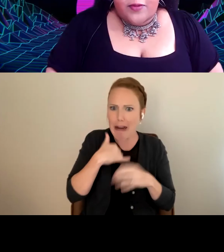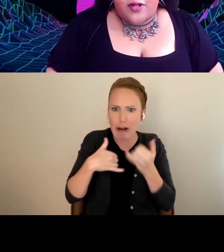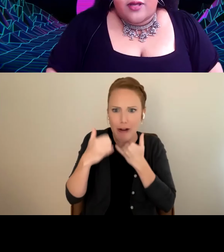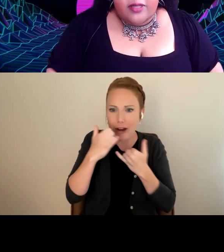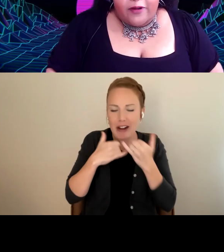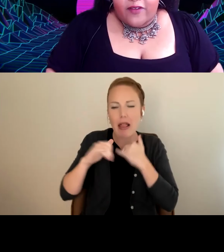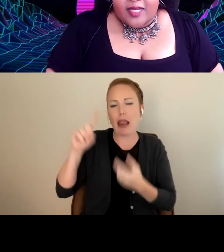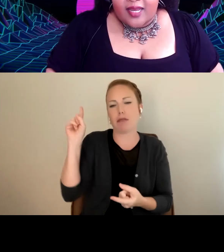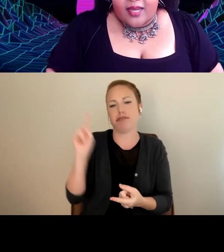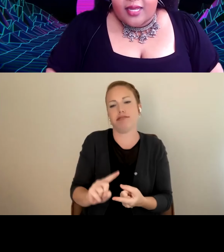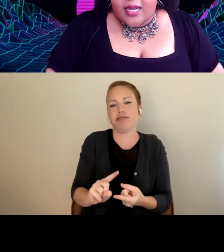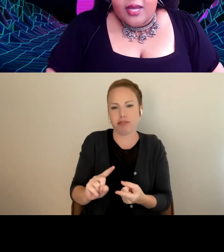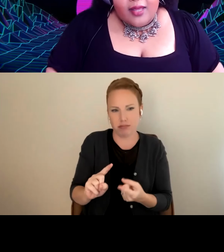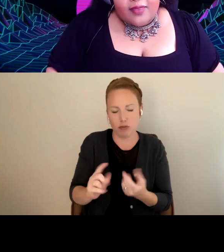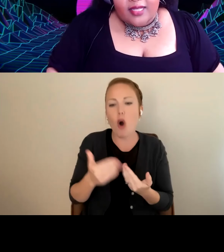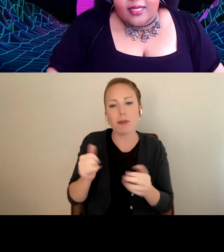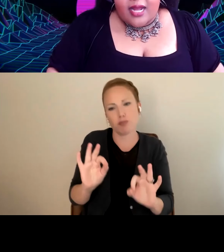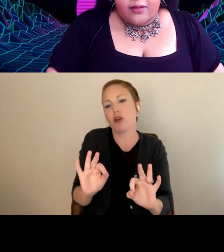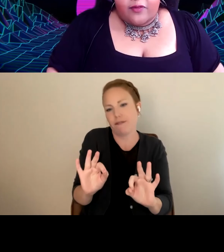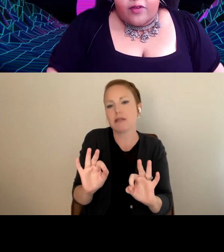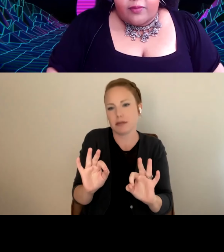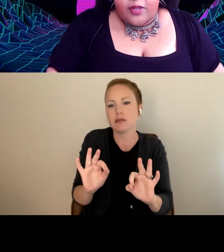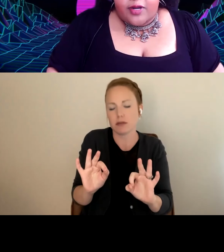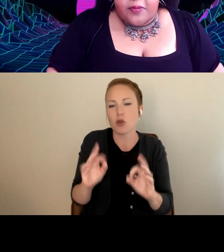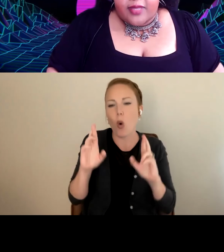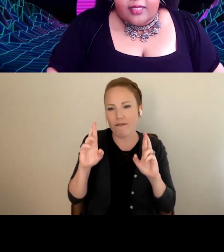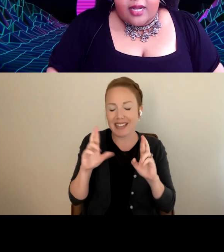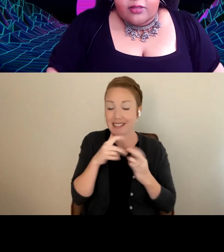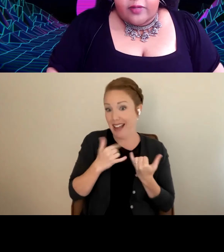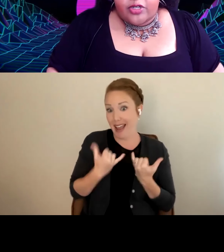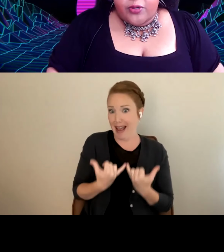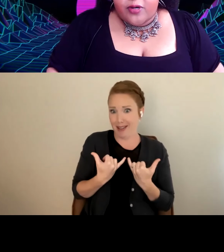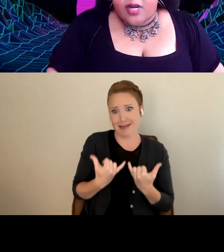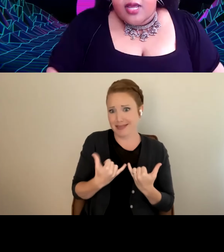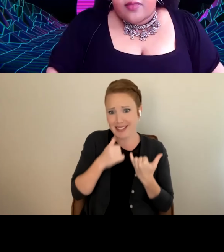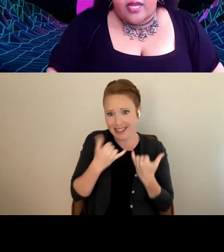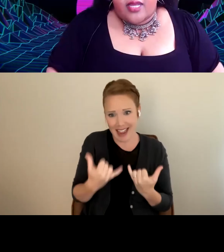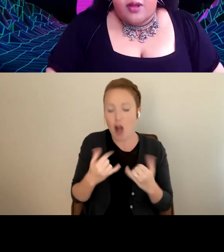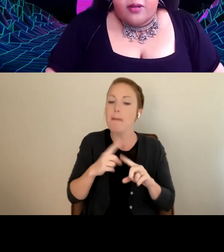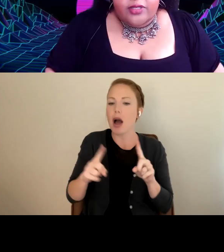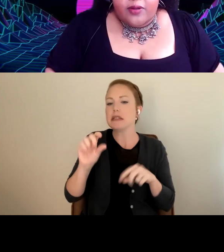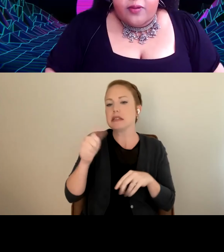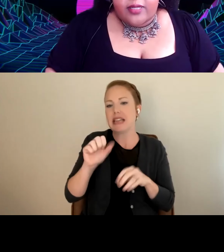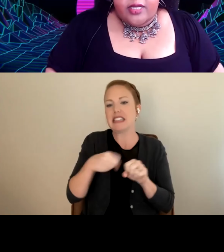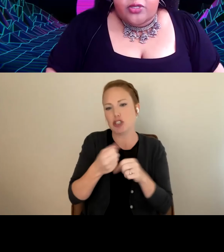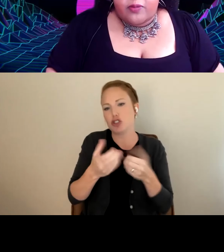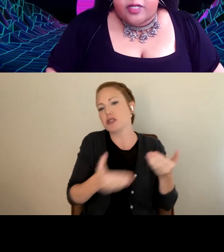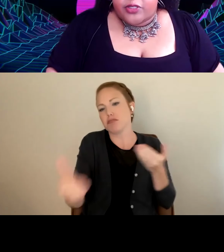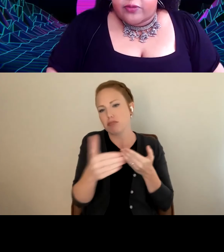close to perfect as they can get. That's not so much for sure, can also lead to potential